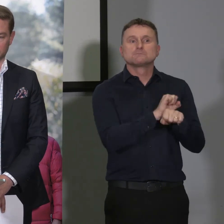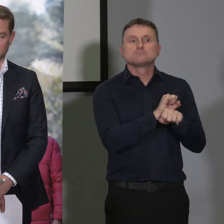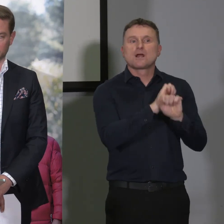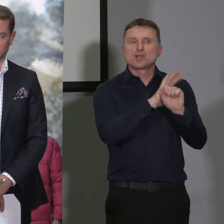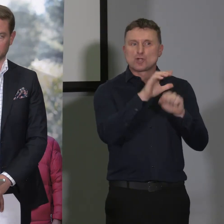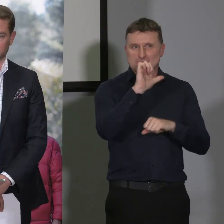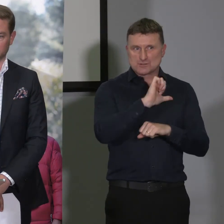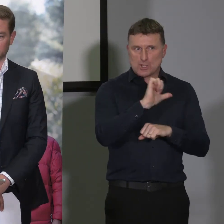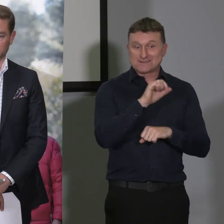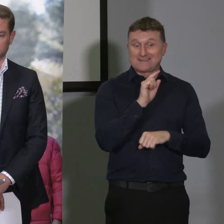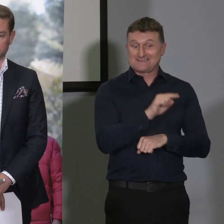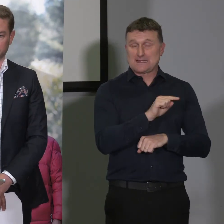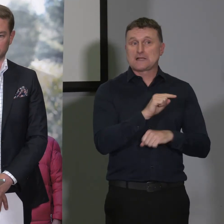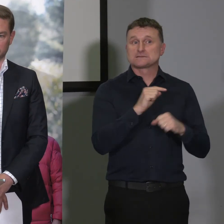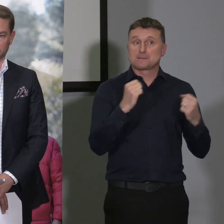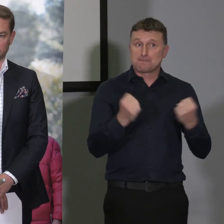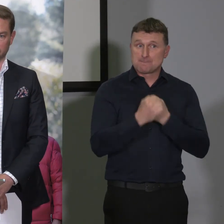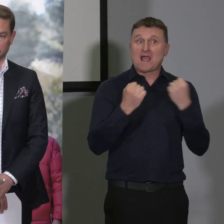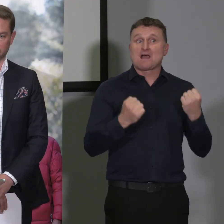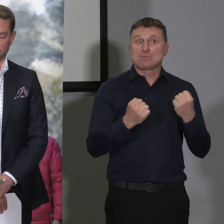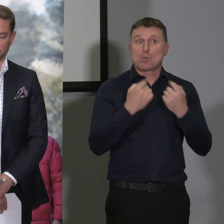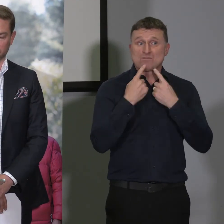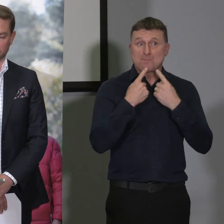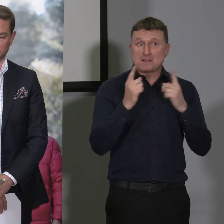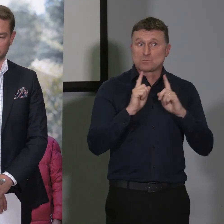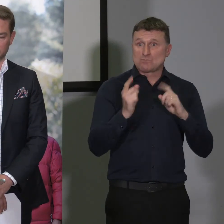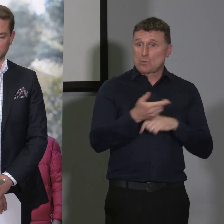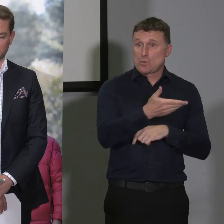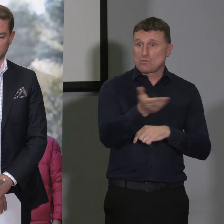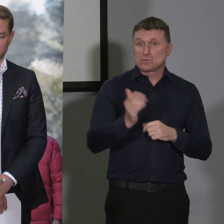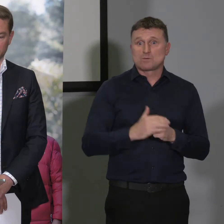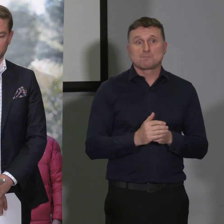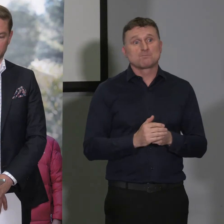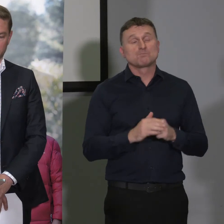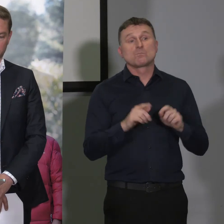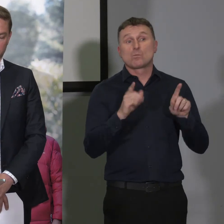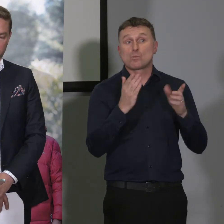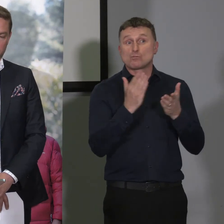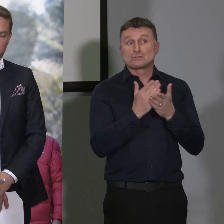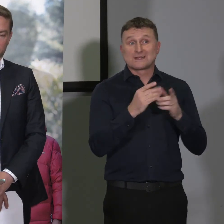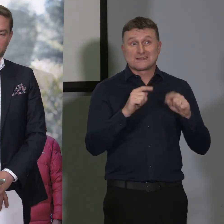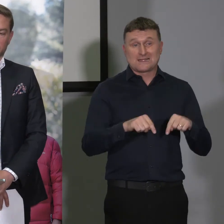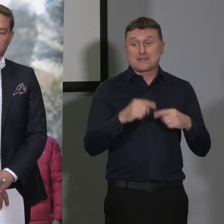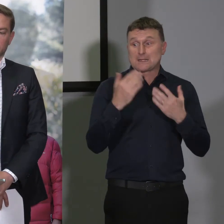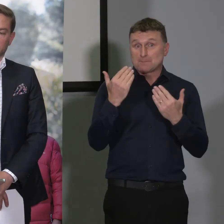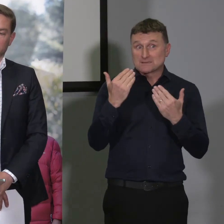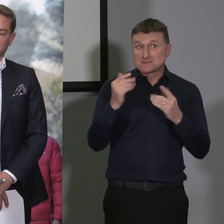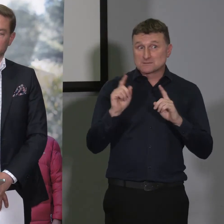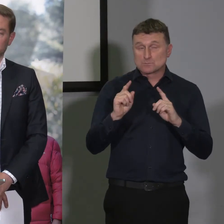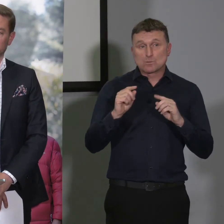really powerful message for everyone out there, and the whole point of this